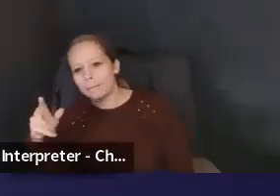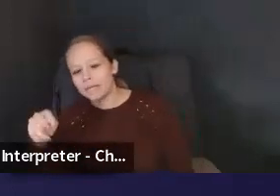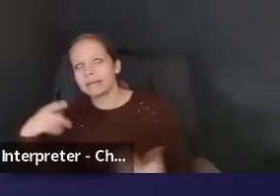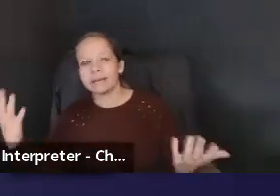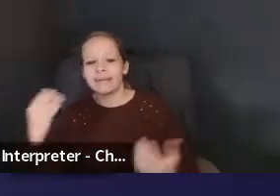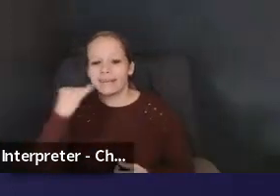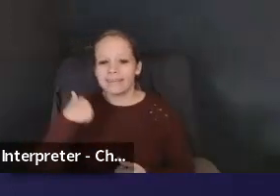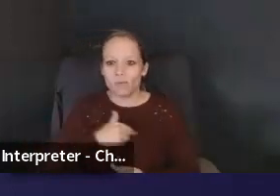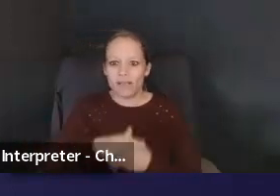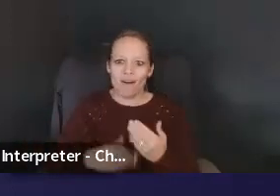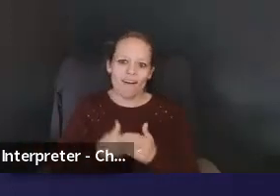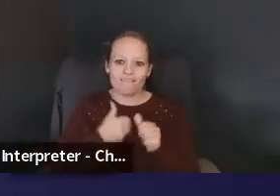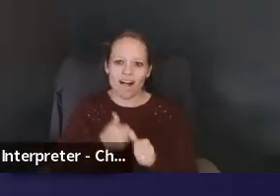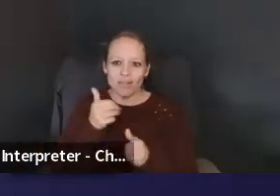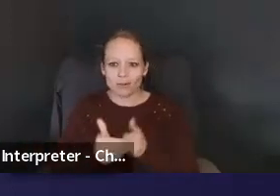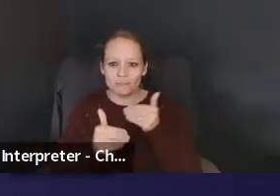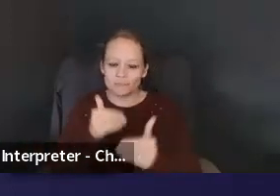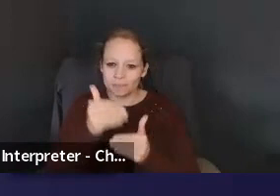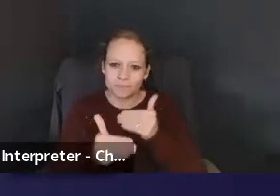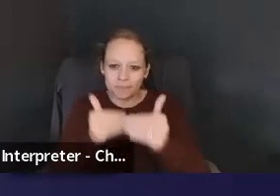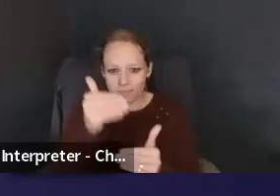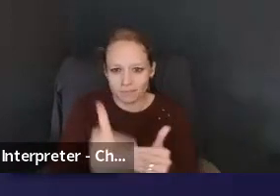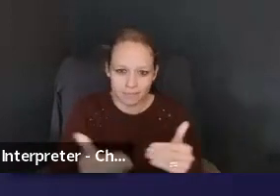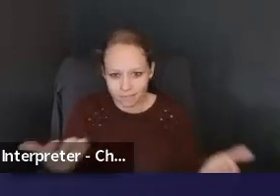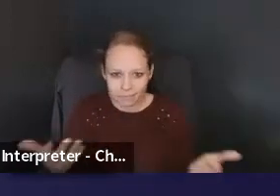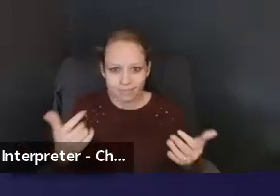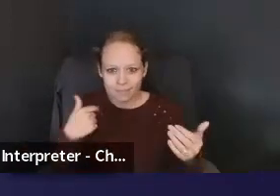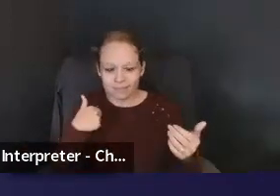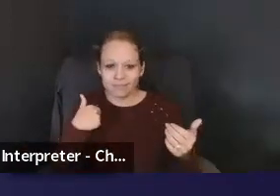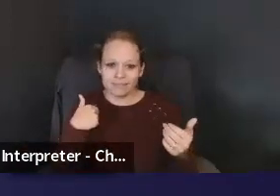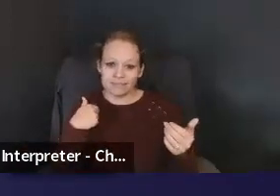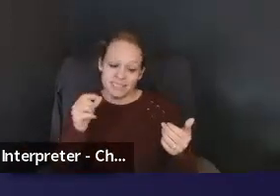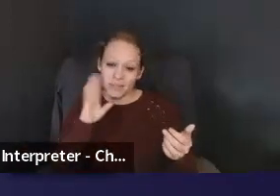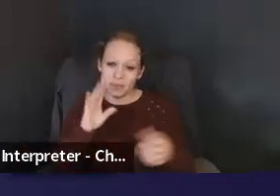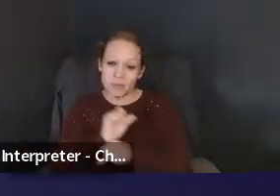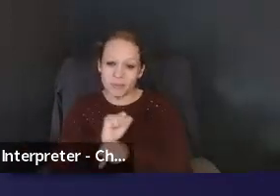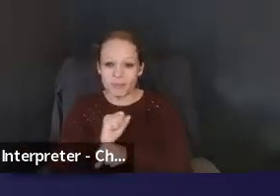by step like this though we really, things would work more efficiently wouldn't they?